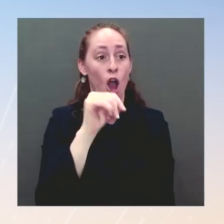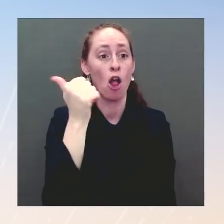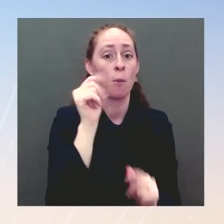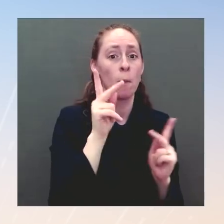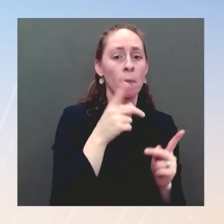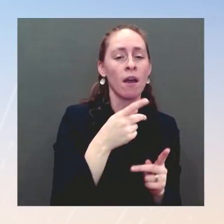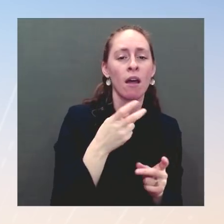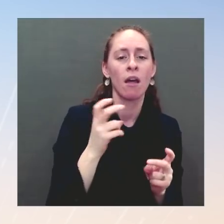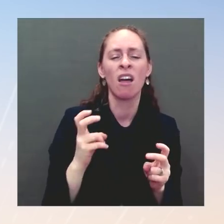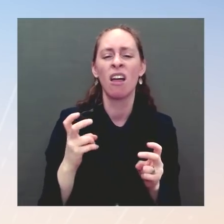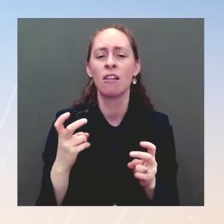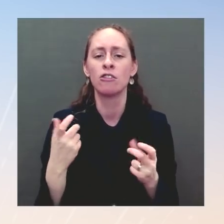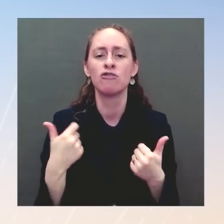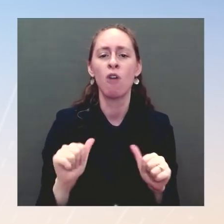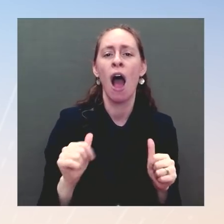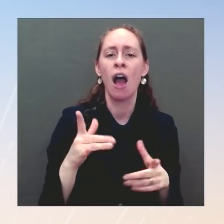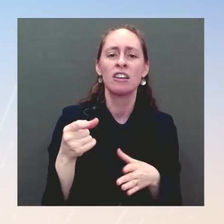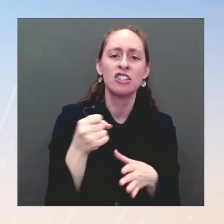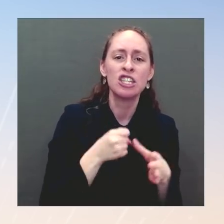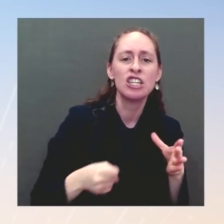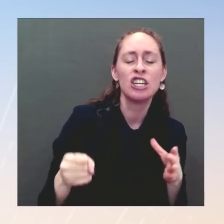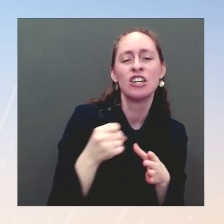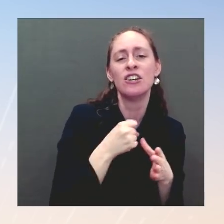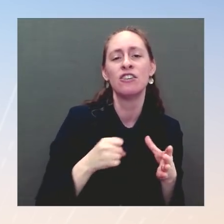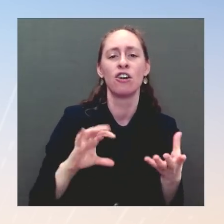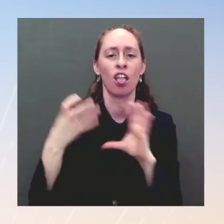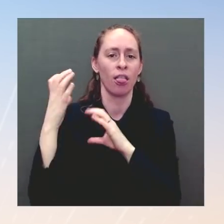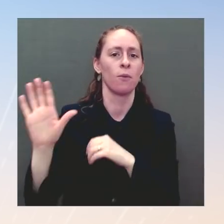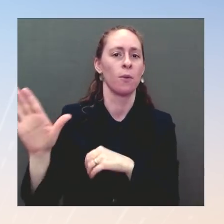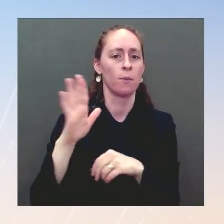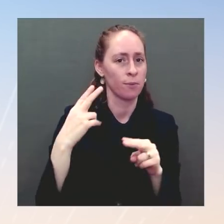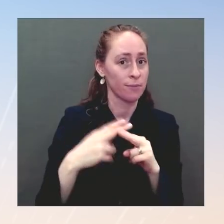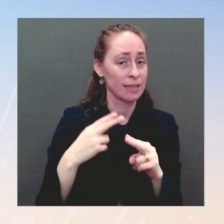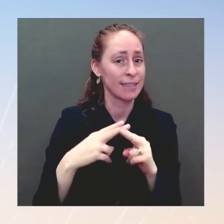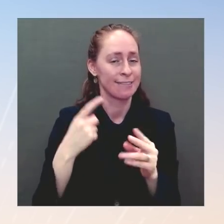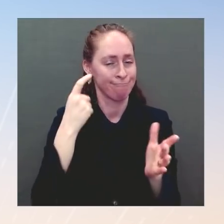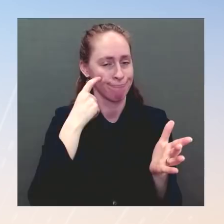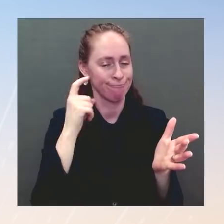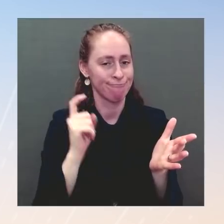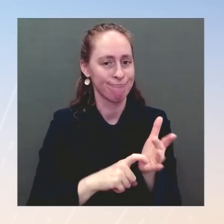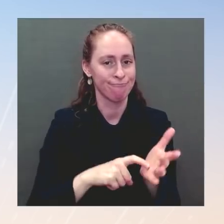against efforts to tar any of their reputations. That means defending them publicly,